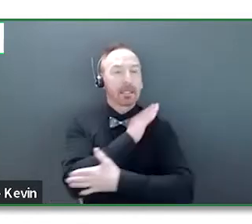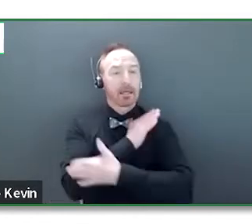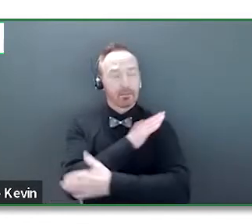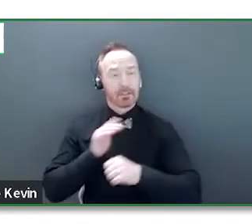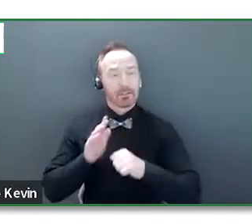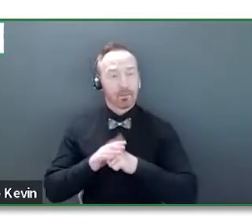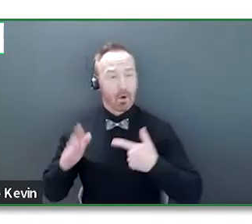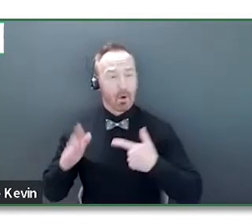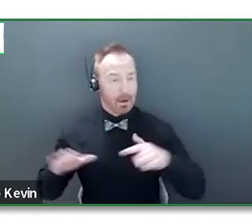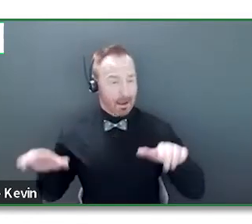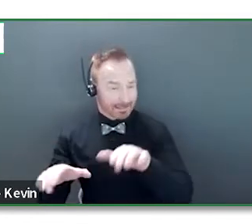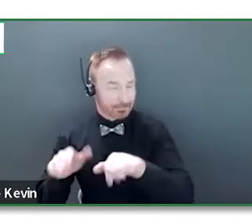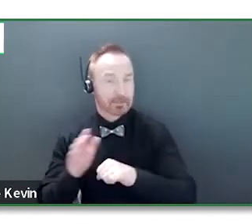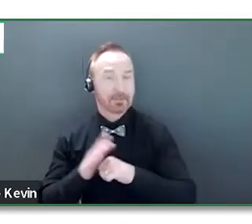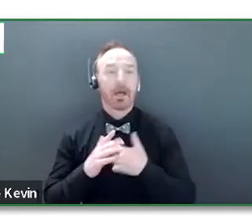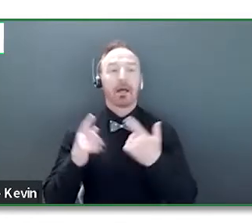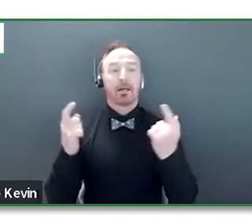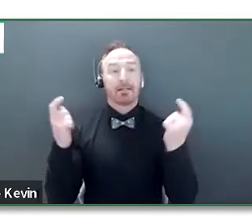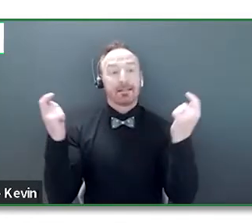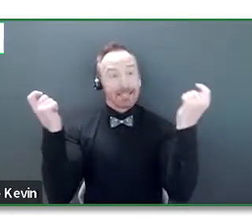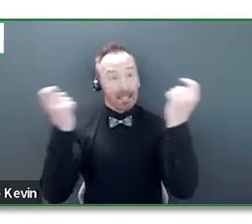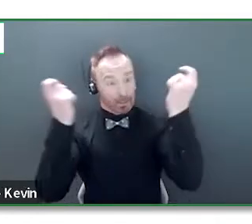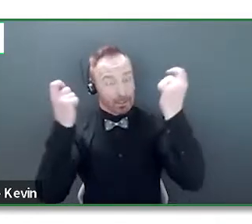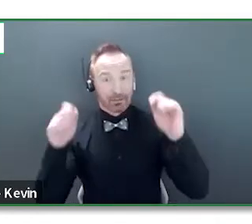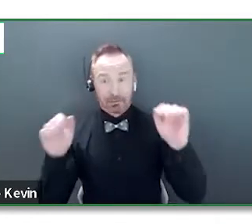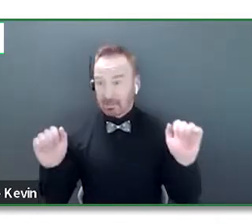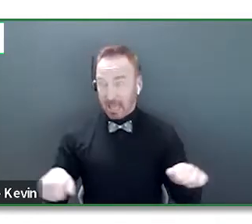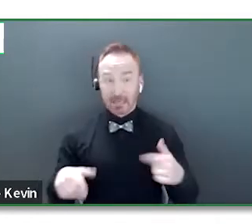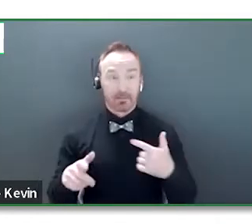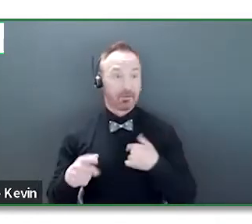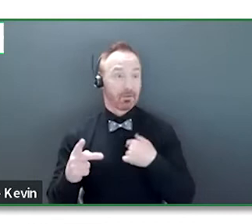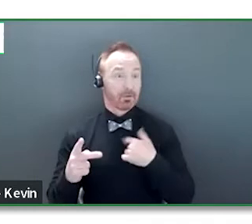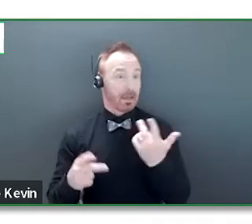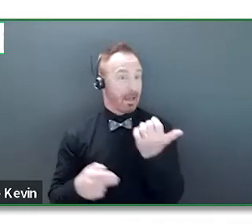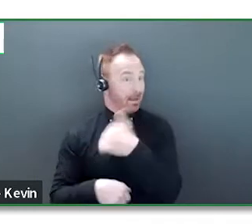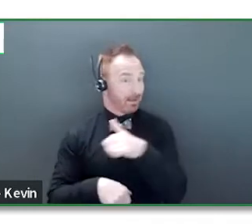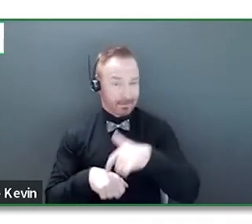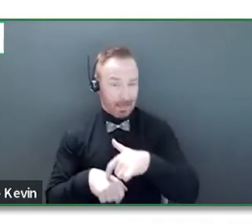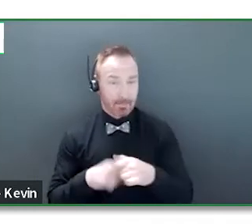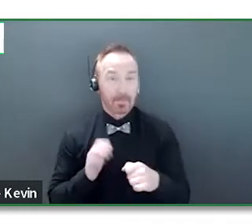available for visitors at any time. We have our visitor safety teams that are